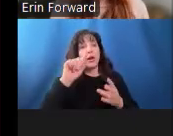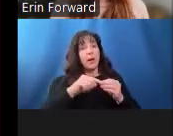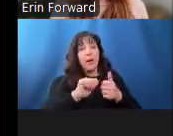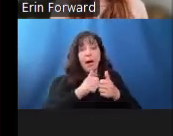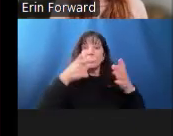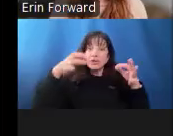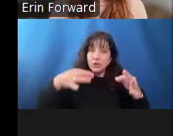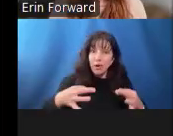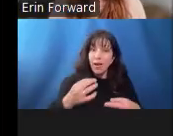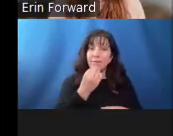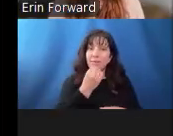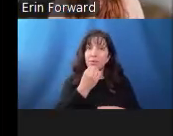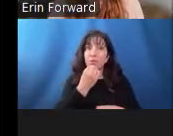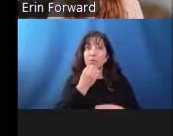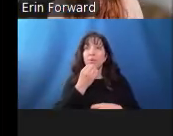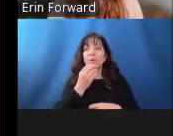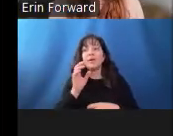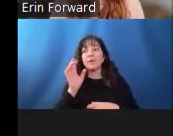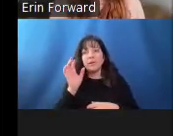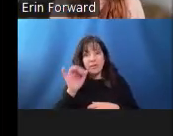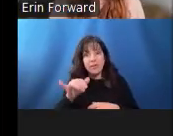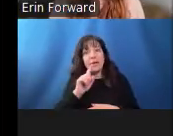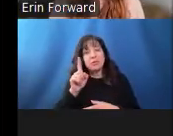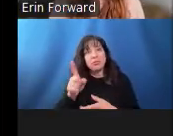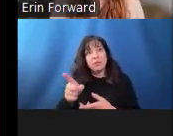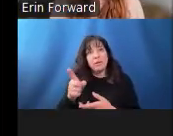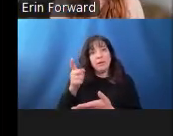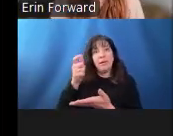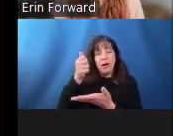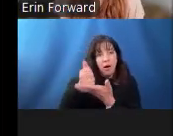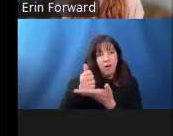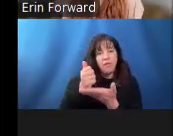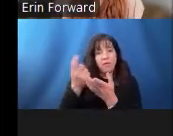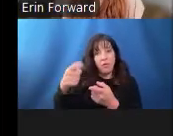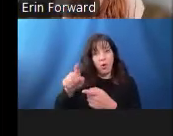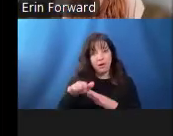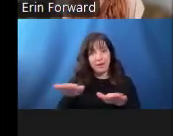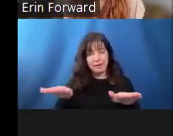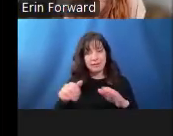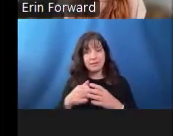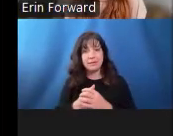food is really helpful for kids, because how do I even know what